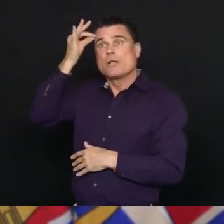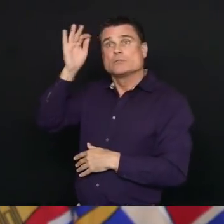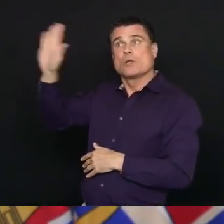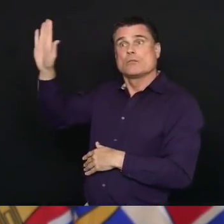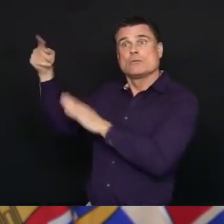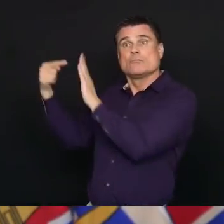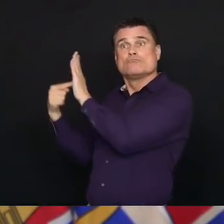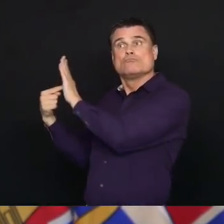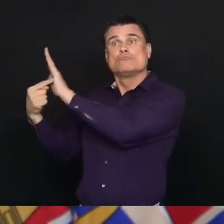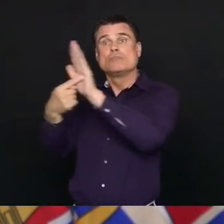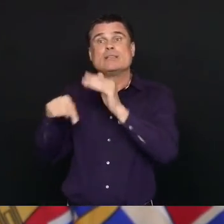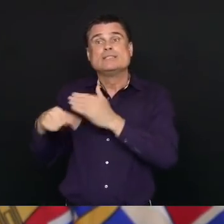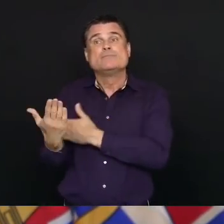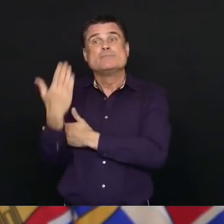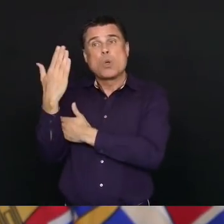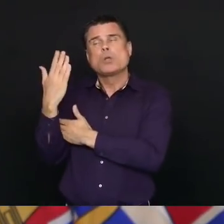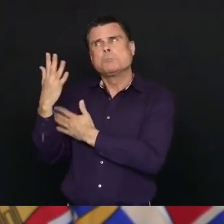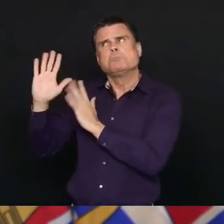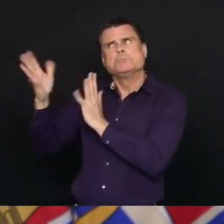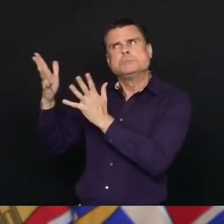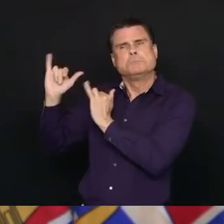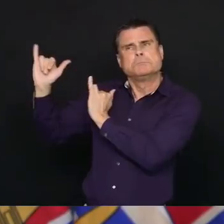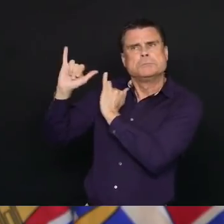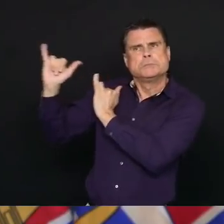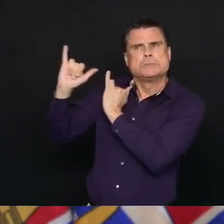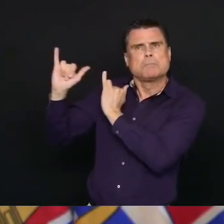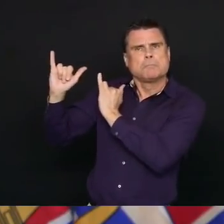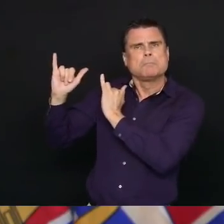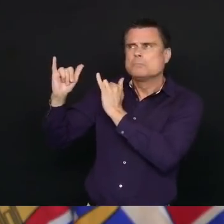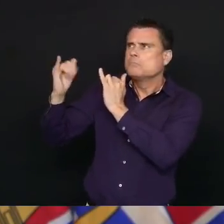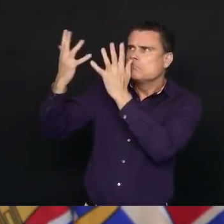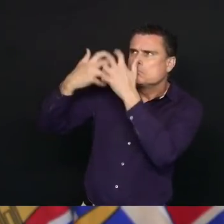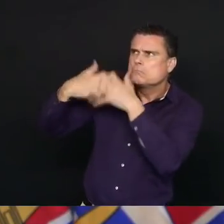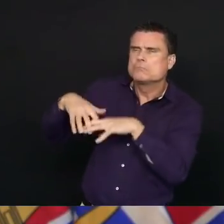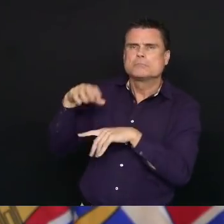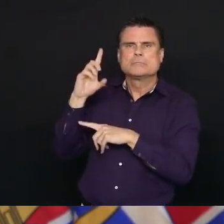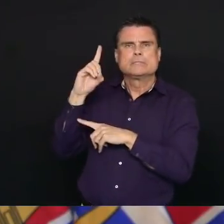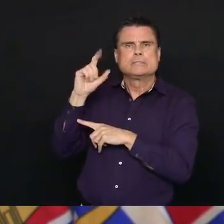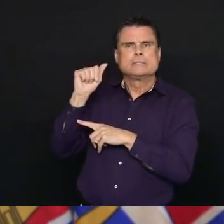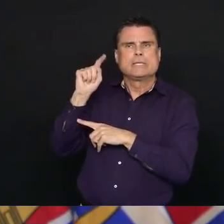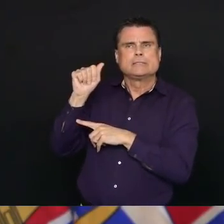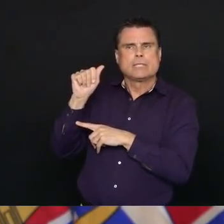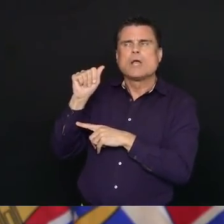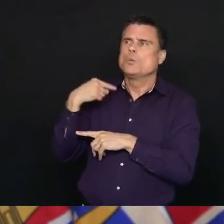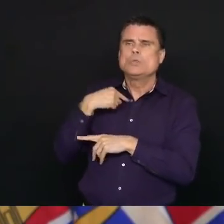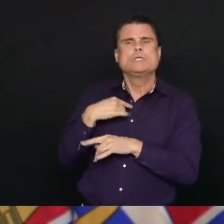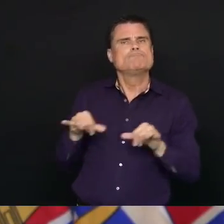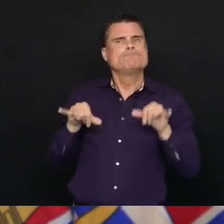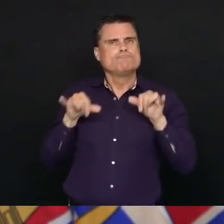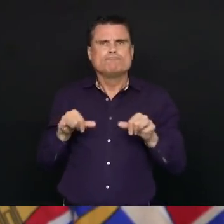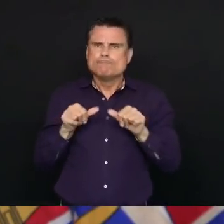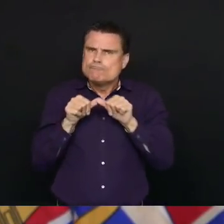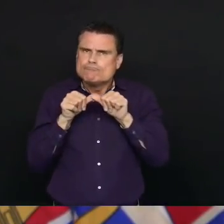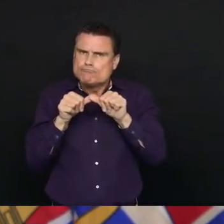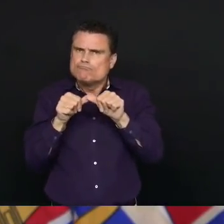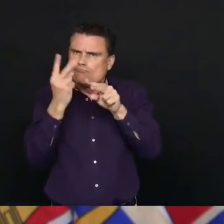It depends on how your outbreak evolves. So we will be continuing to use the modeling. We use much that is similar to what they